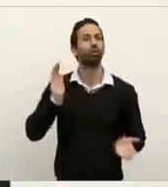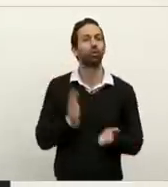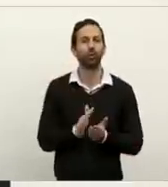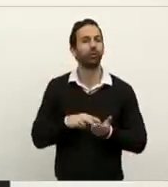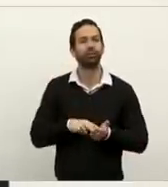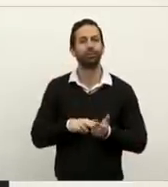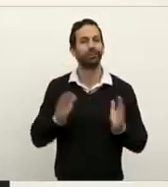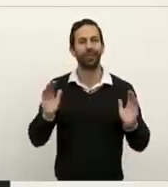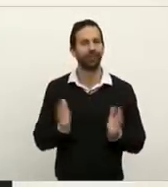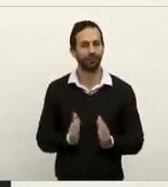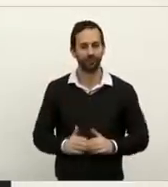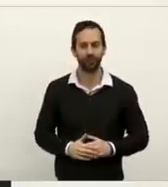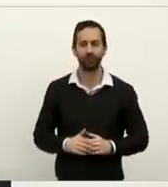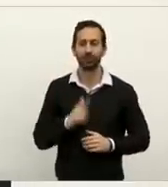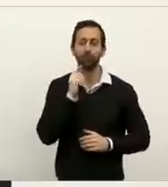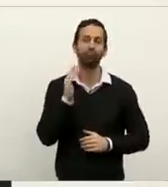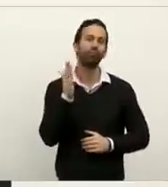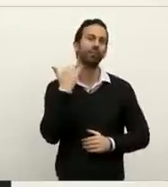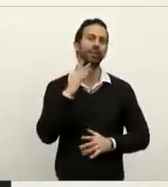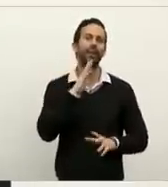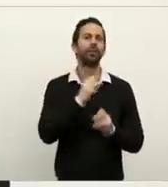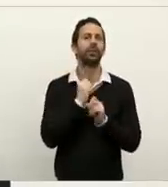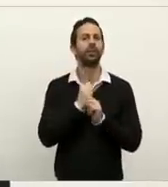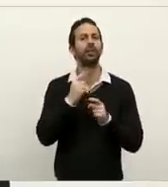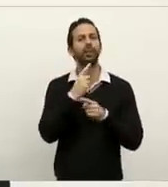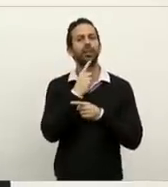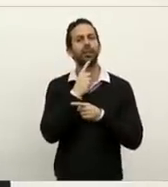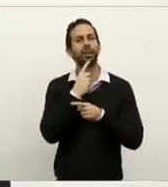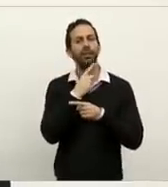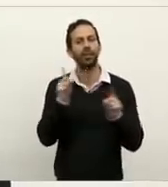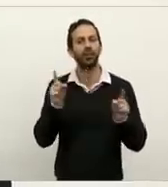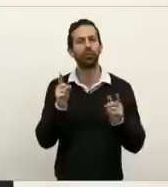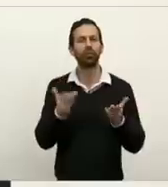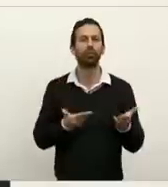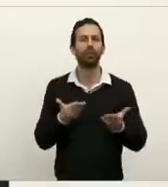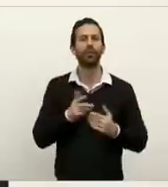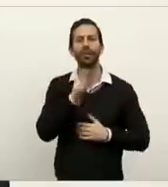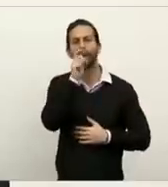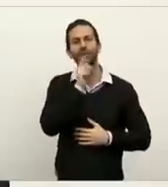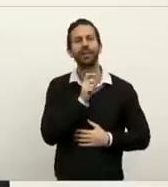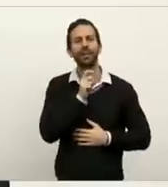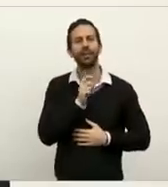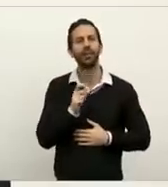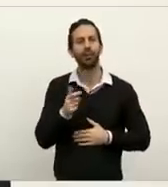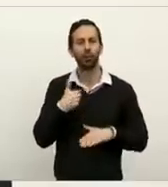And recently, the Government also announced a service guarantee. We're working through the details,